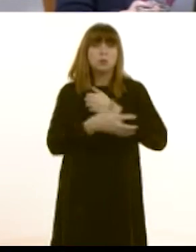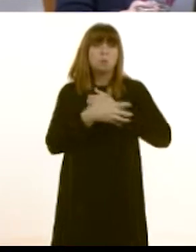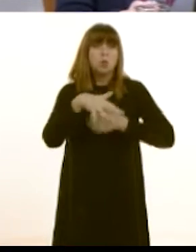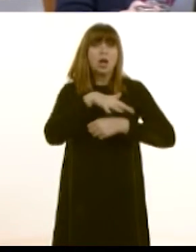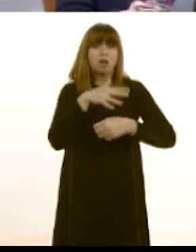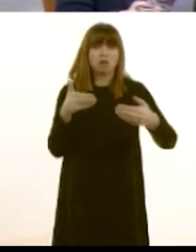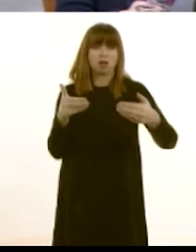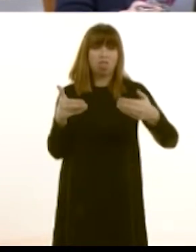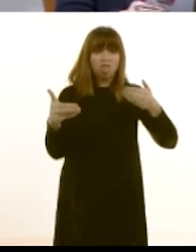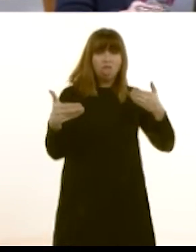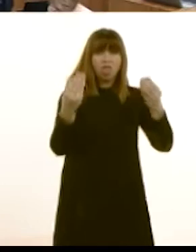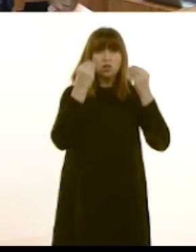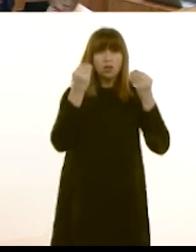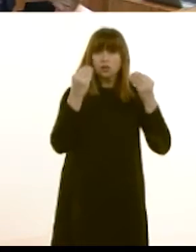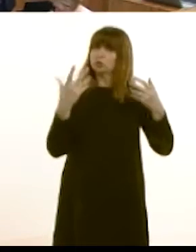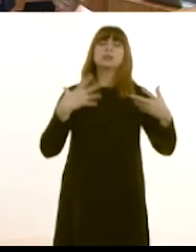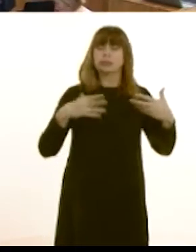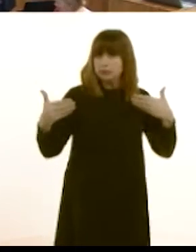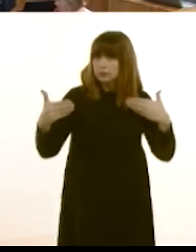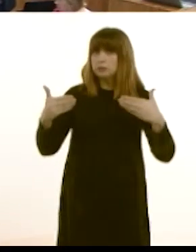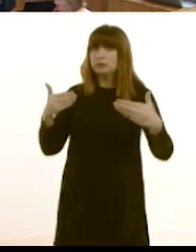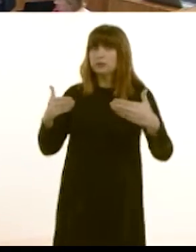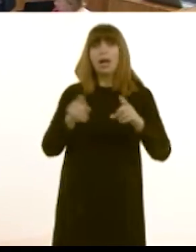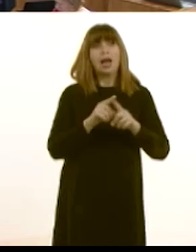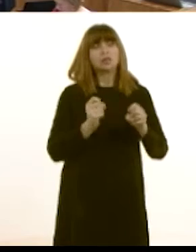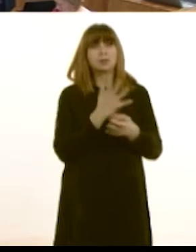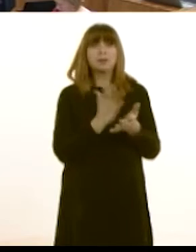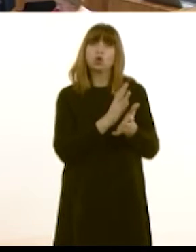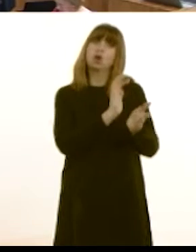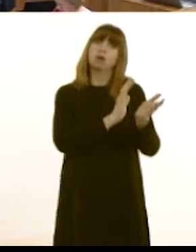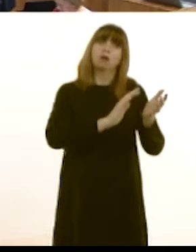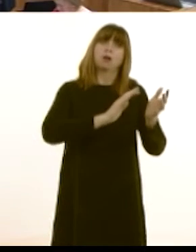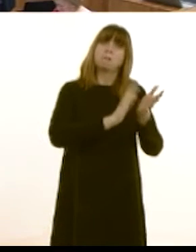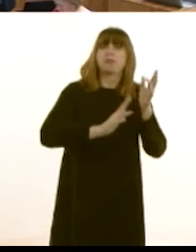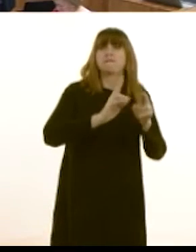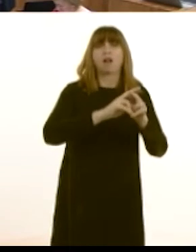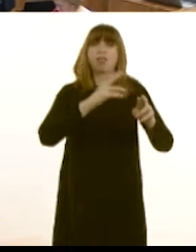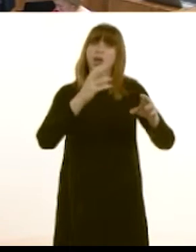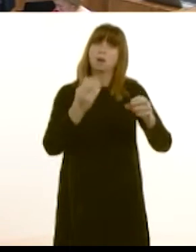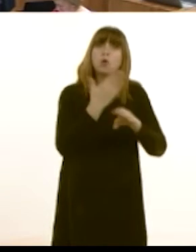Lindsay Whittle: Well, First Minister, we know that the UK Tory Governmentís policies